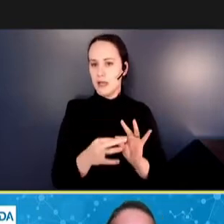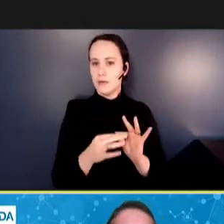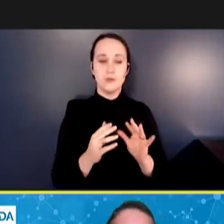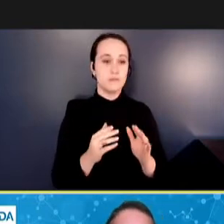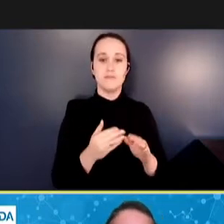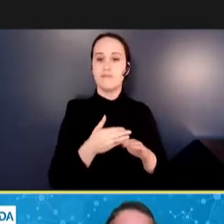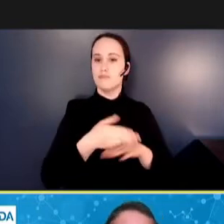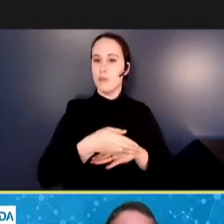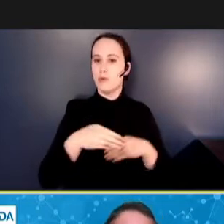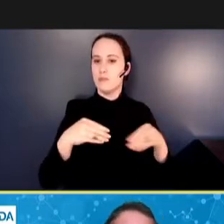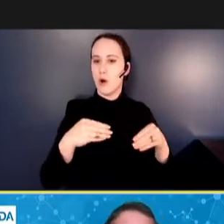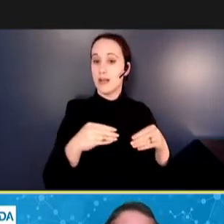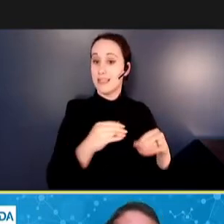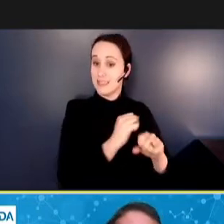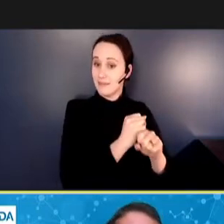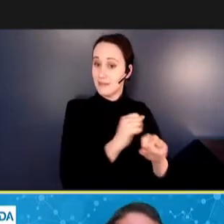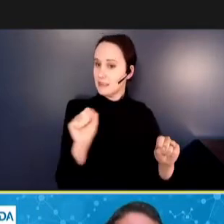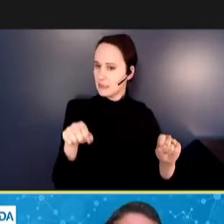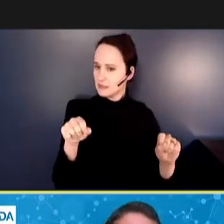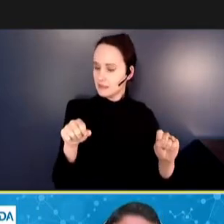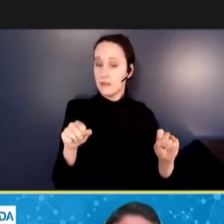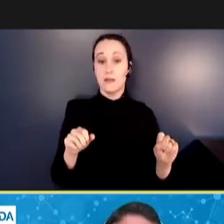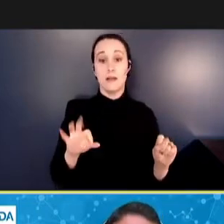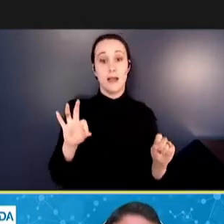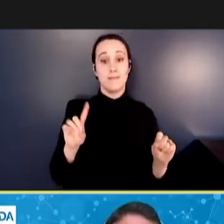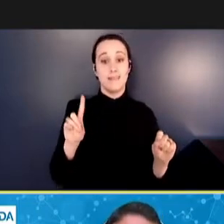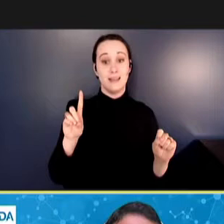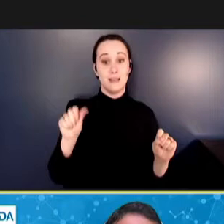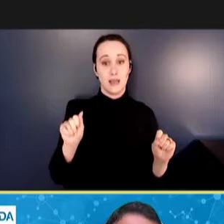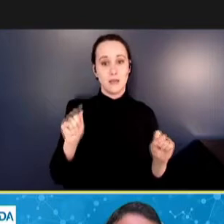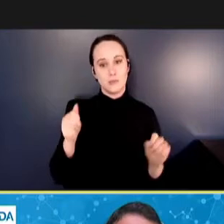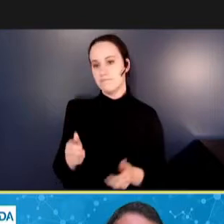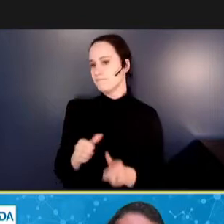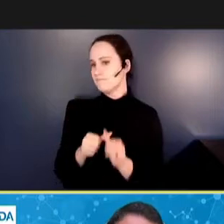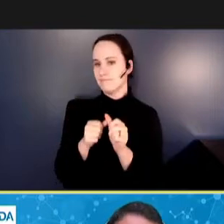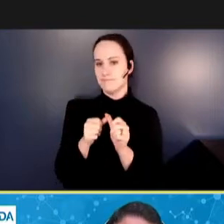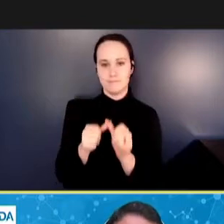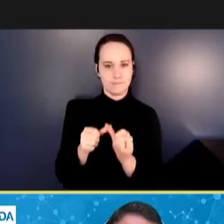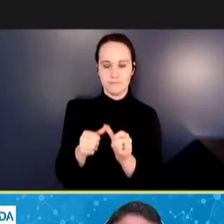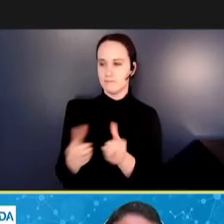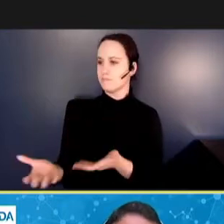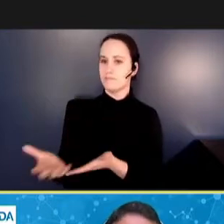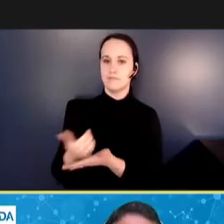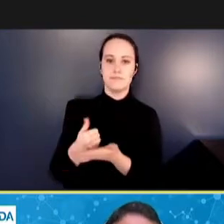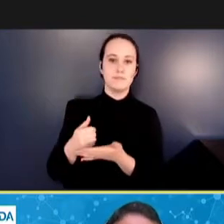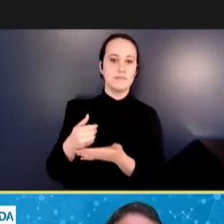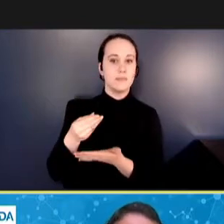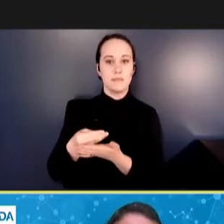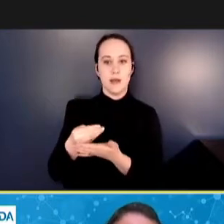and FDA will continue to use grants and other funding for demonstration projects.